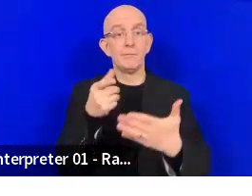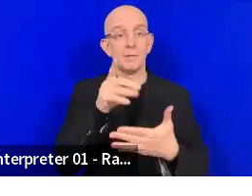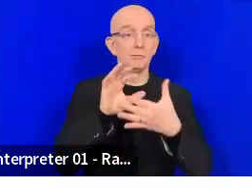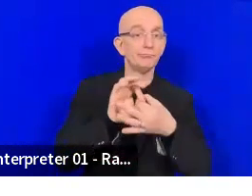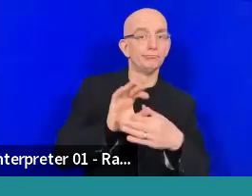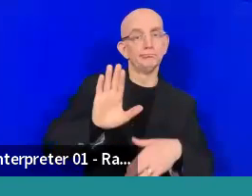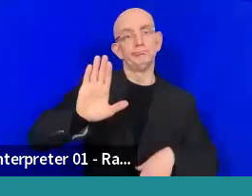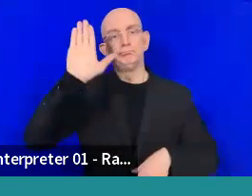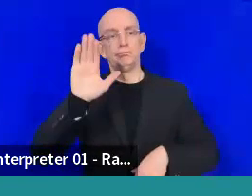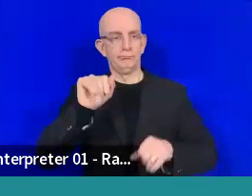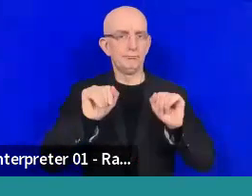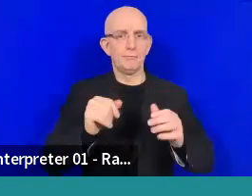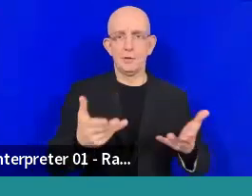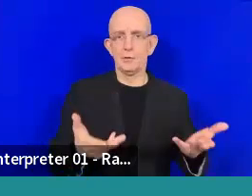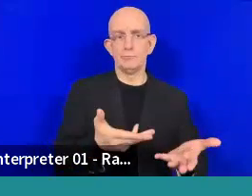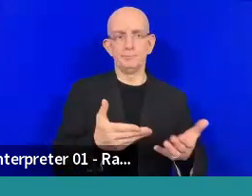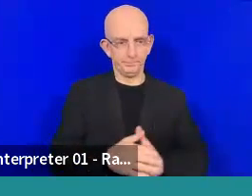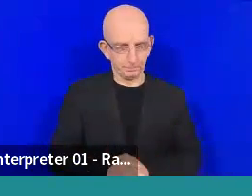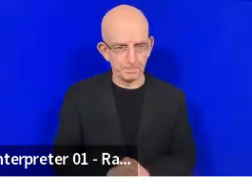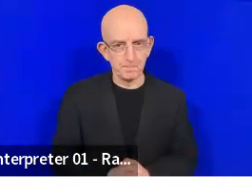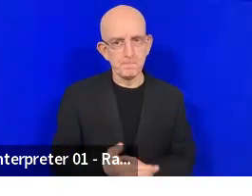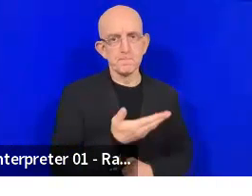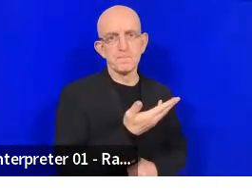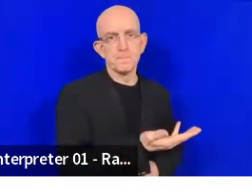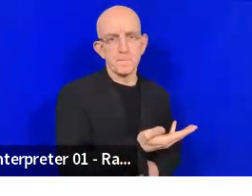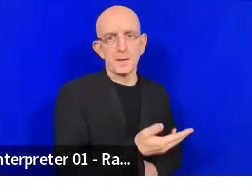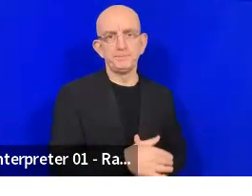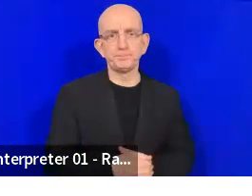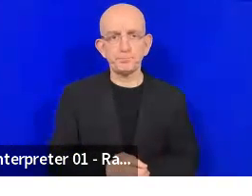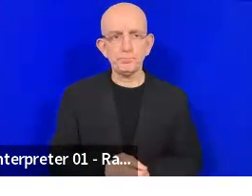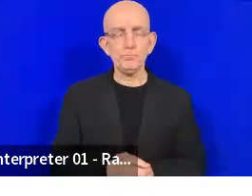Next slide. Yeah.